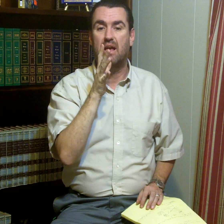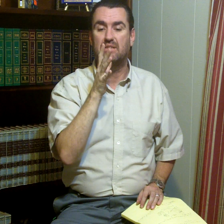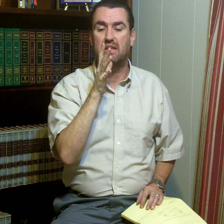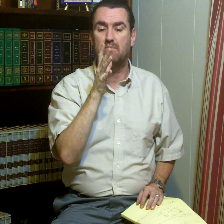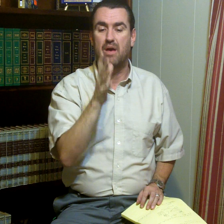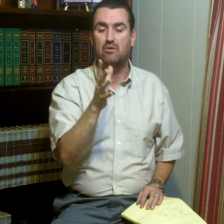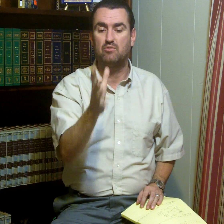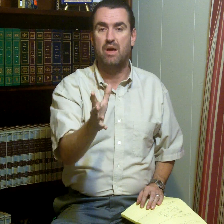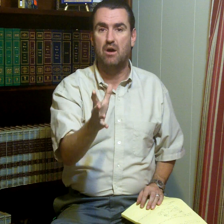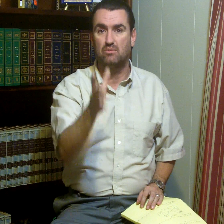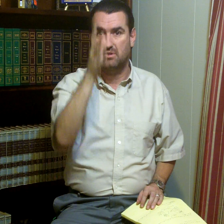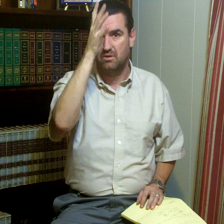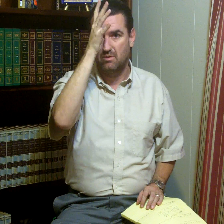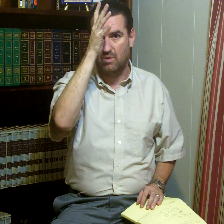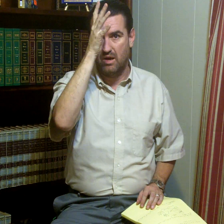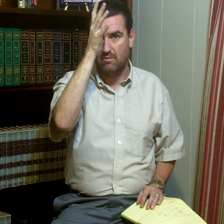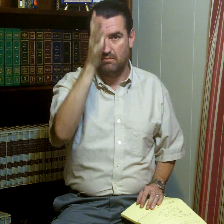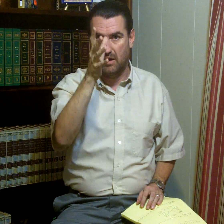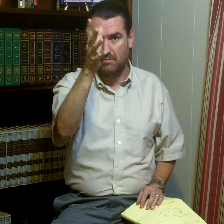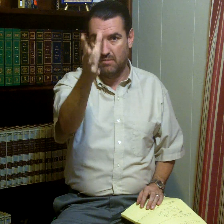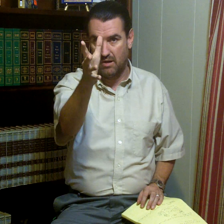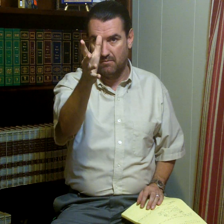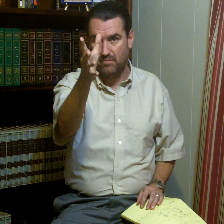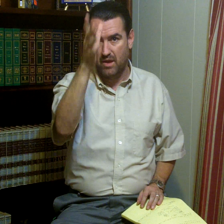has a bounce bounce right?